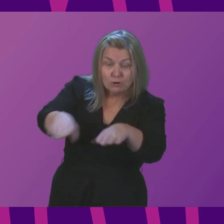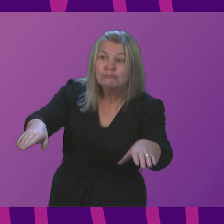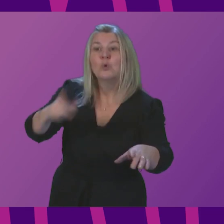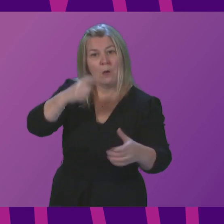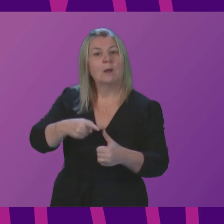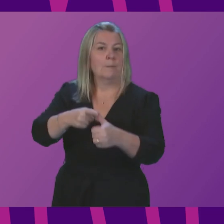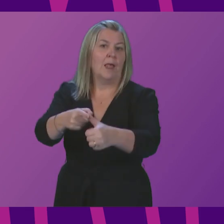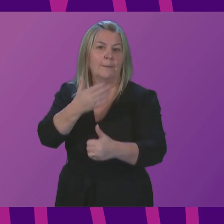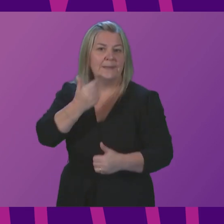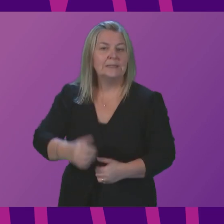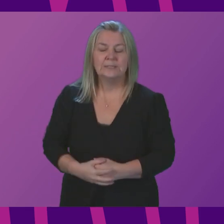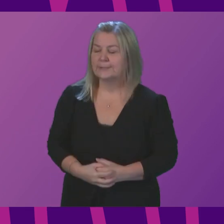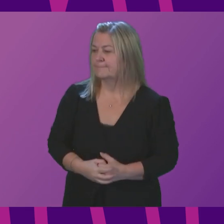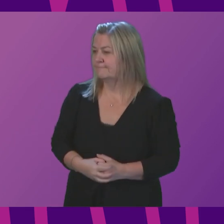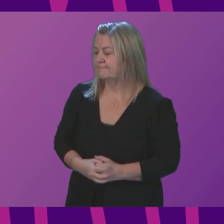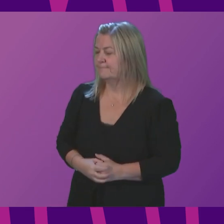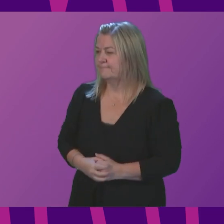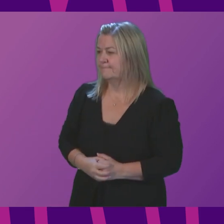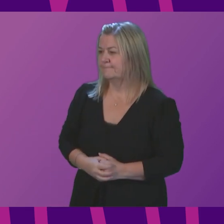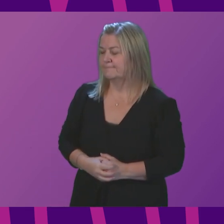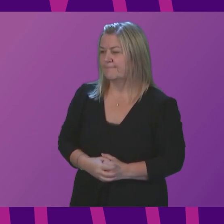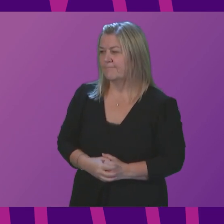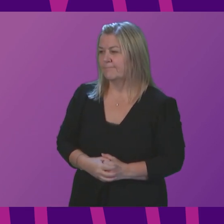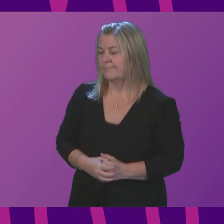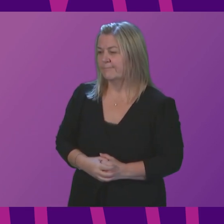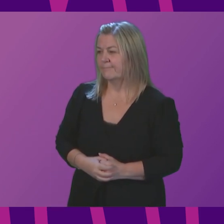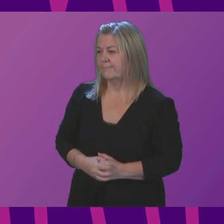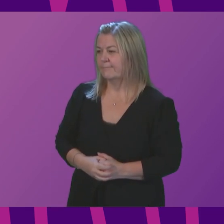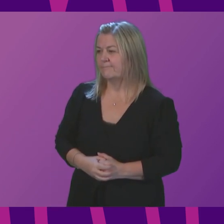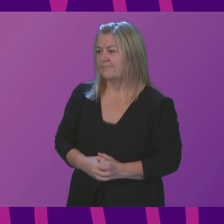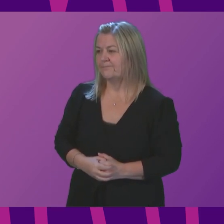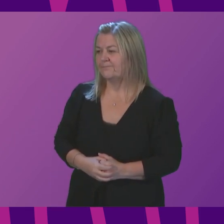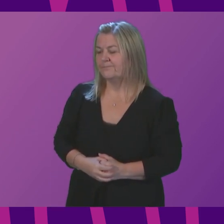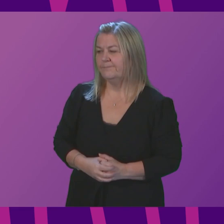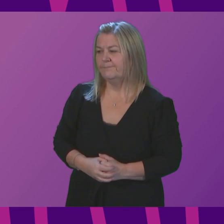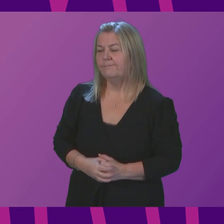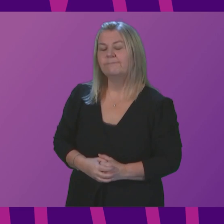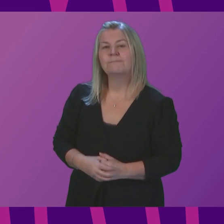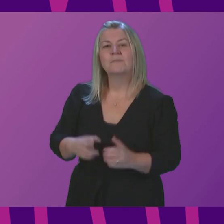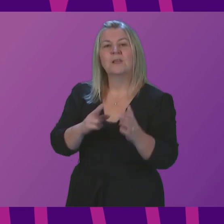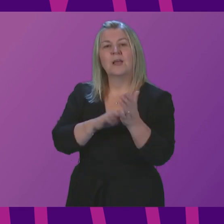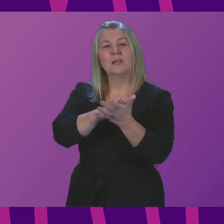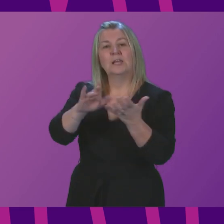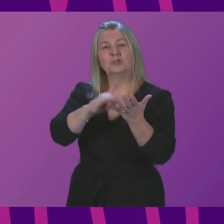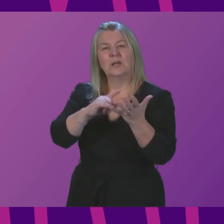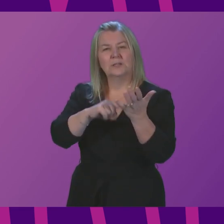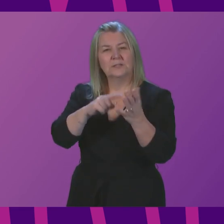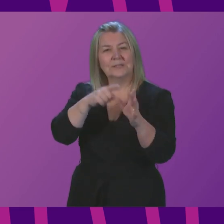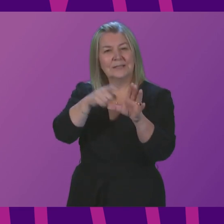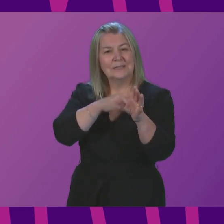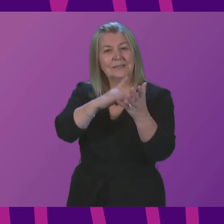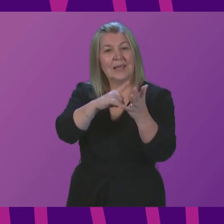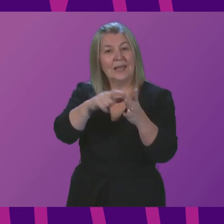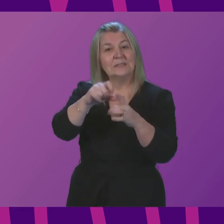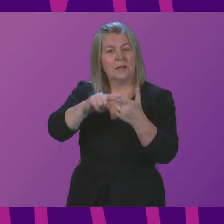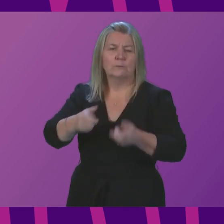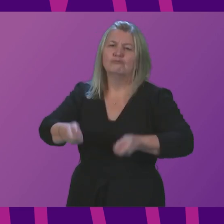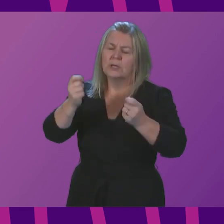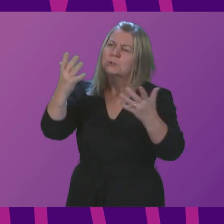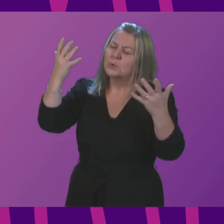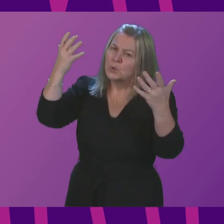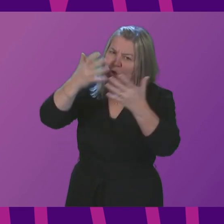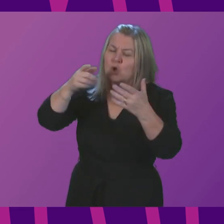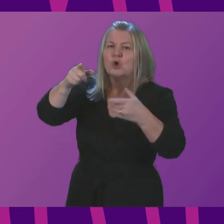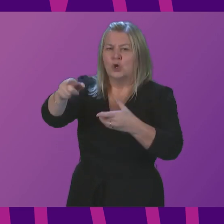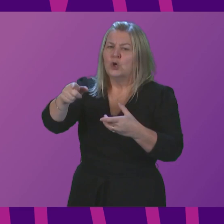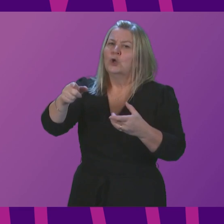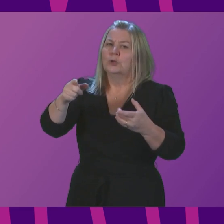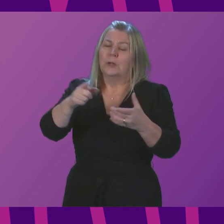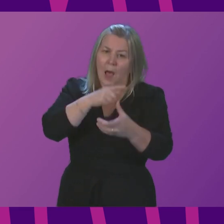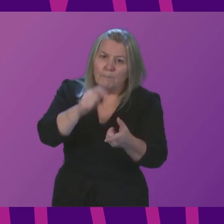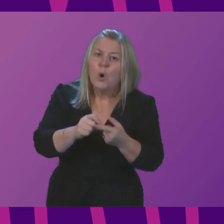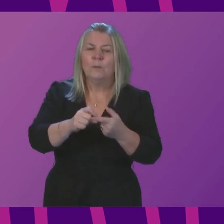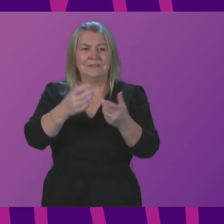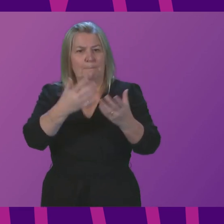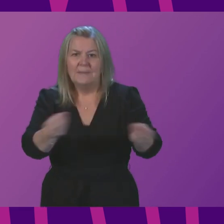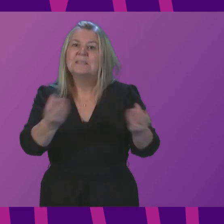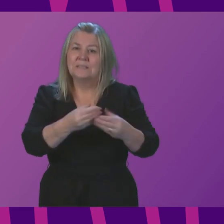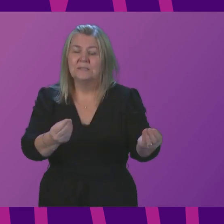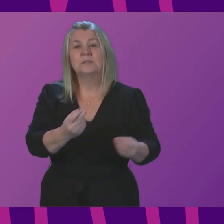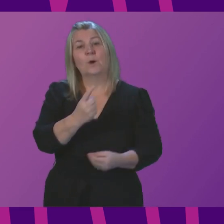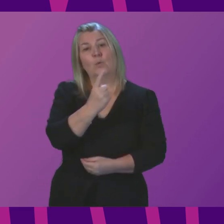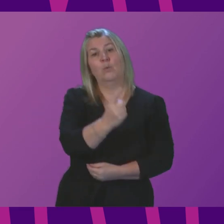NHS Tayside has raised serious concerns about missed out-patient appointments, with 1,846